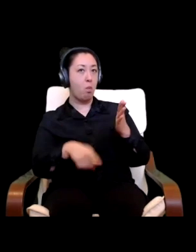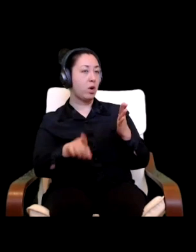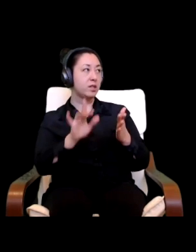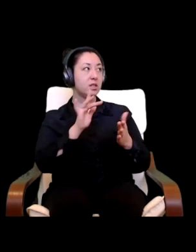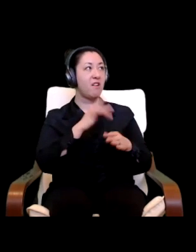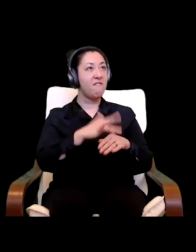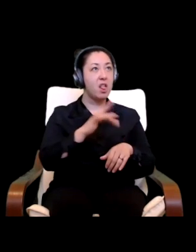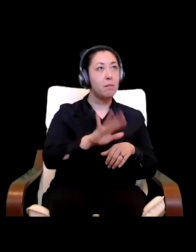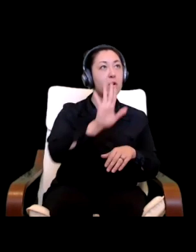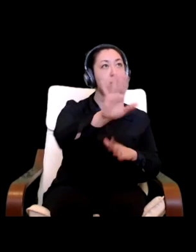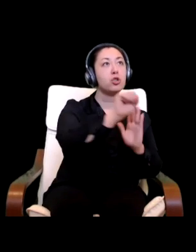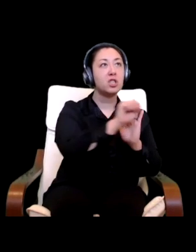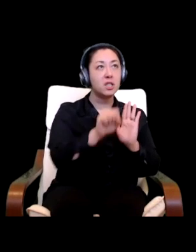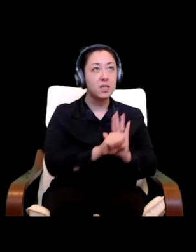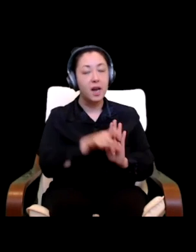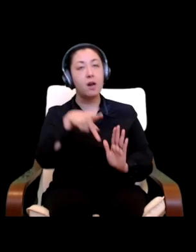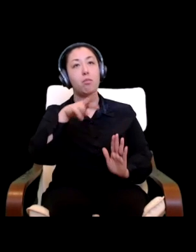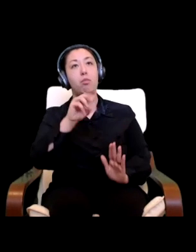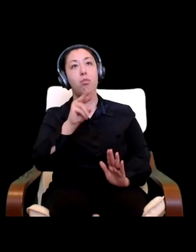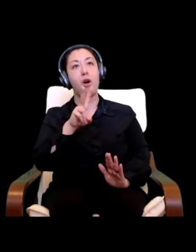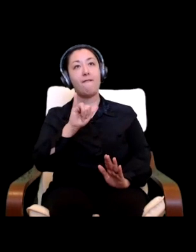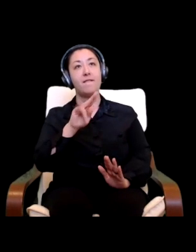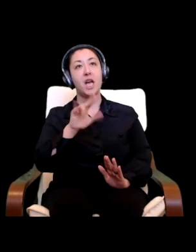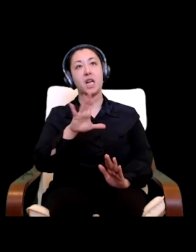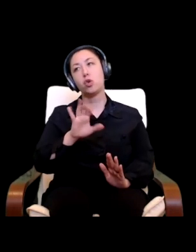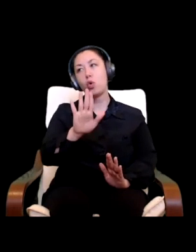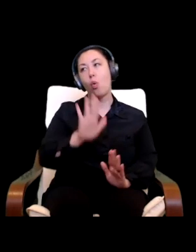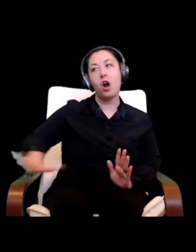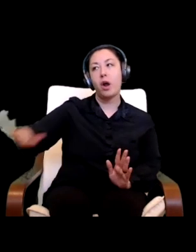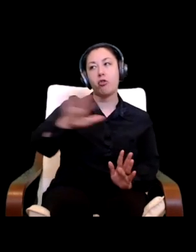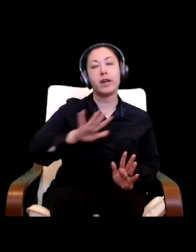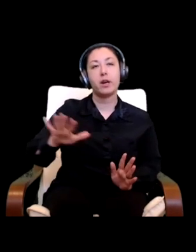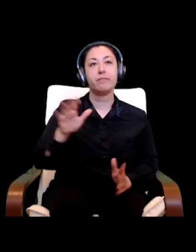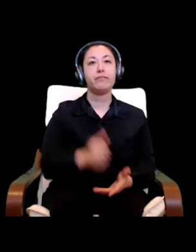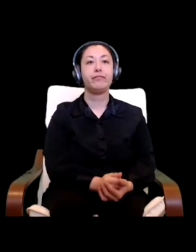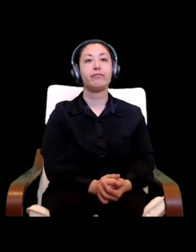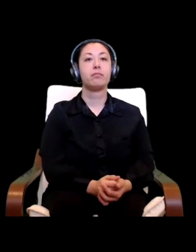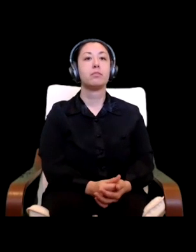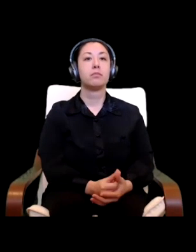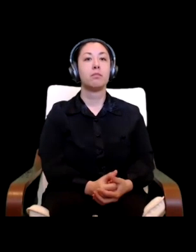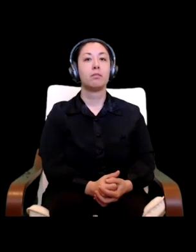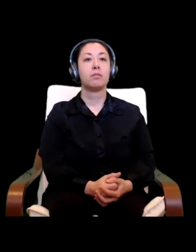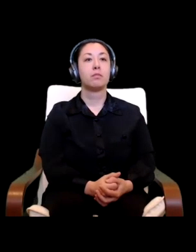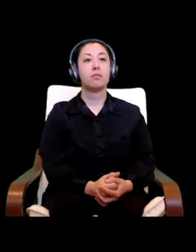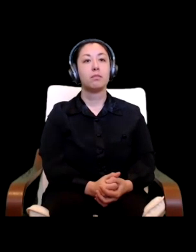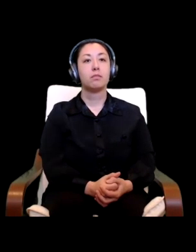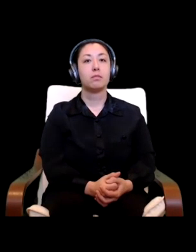or wherever you are at.